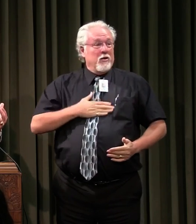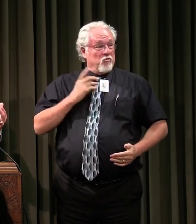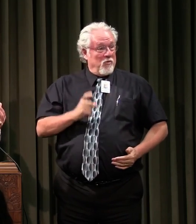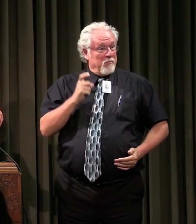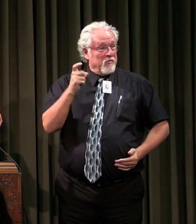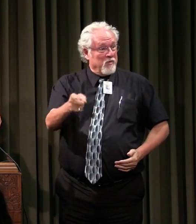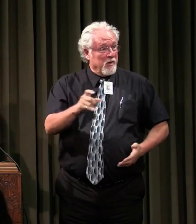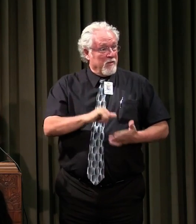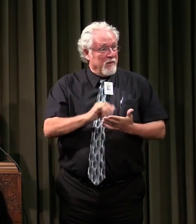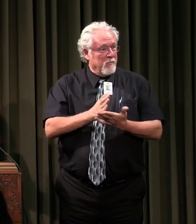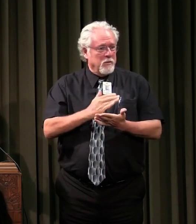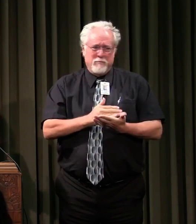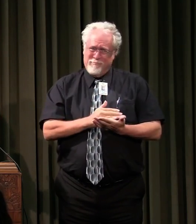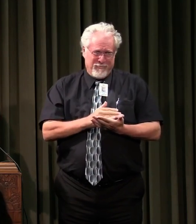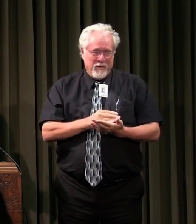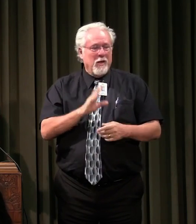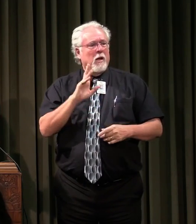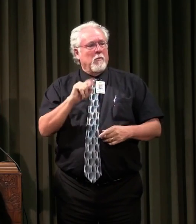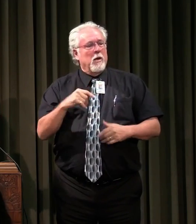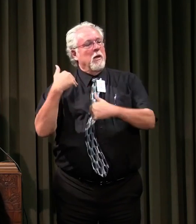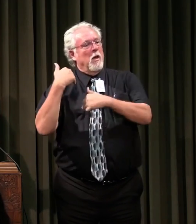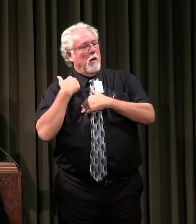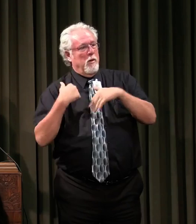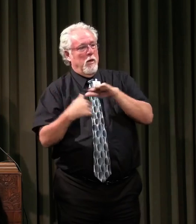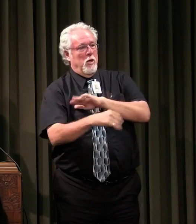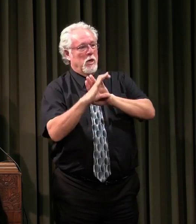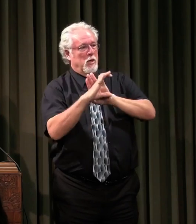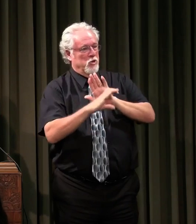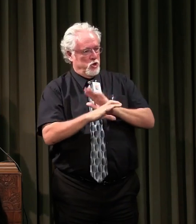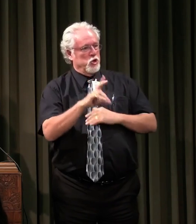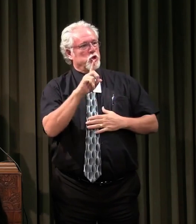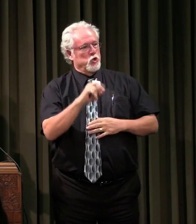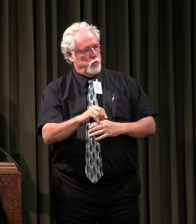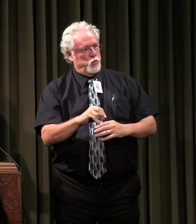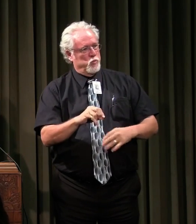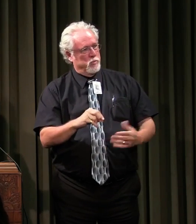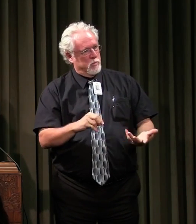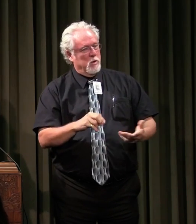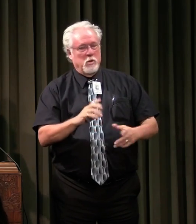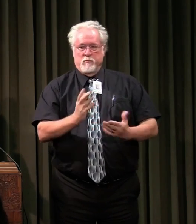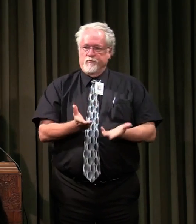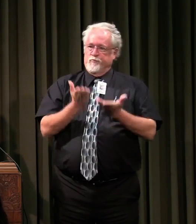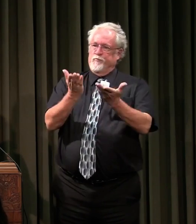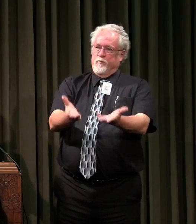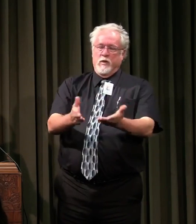but I'm obligated by the constitution to do that to present a balanced budget I